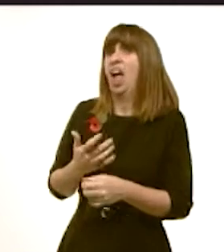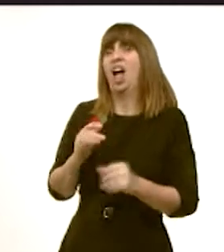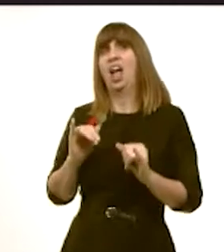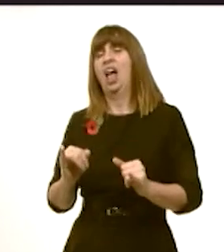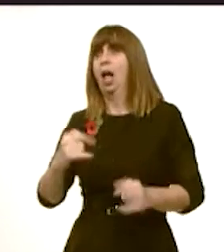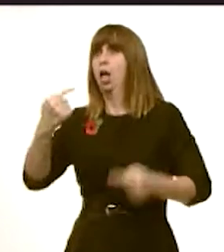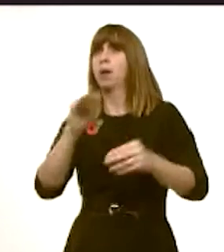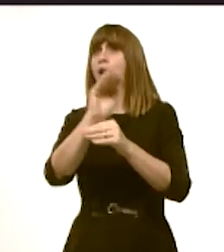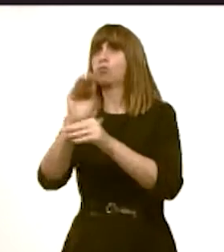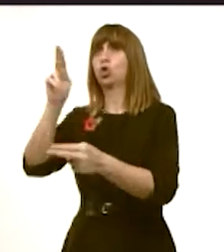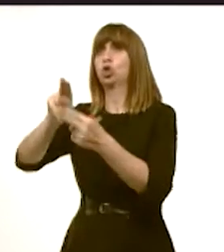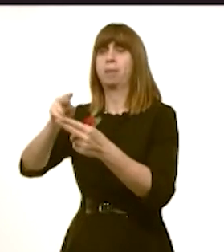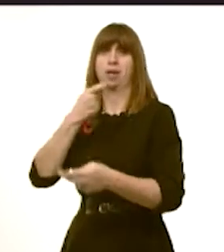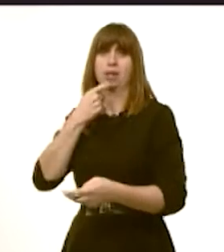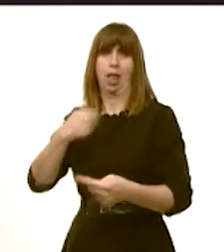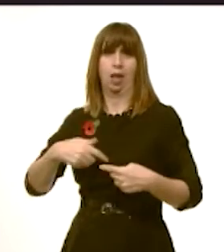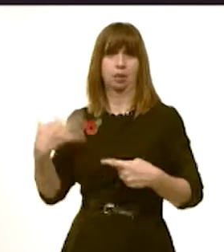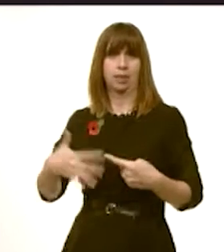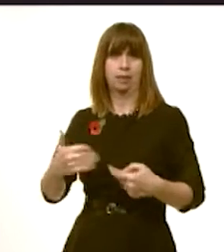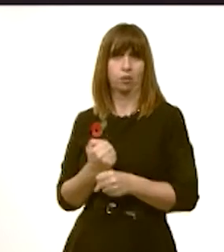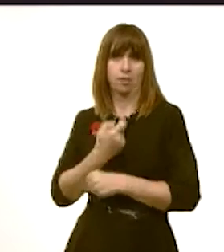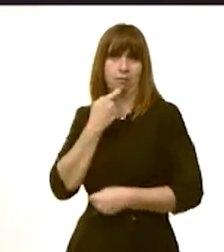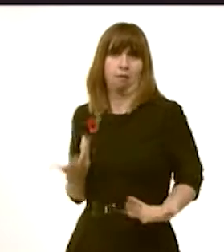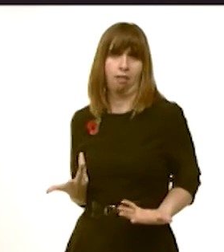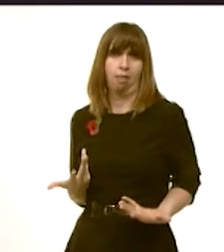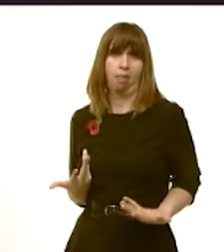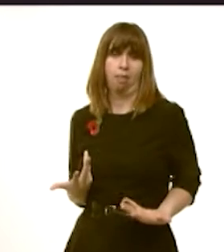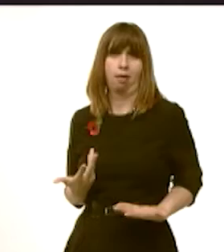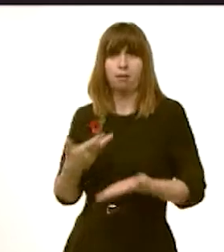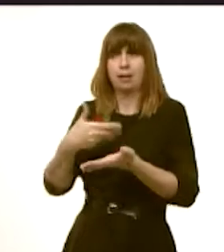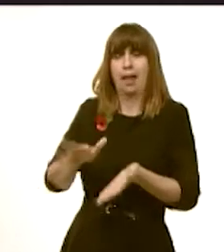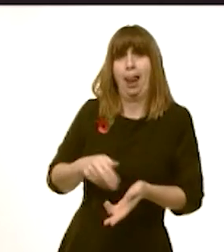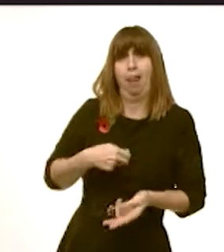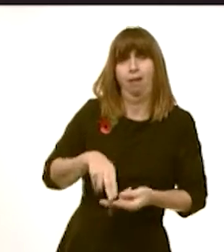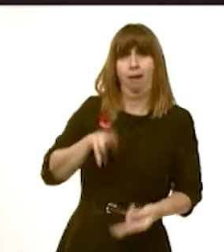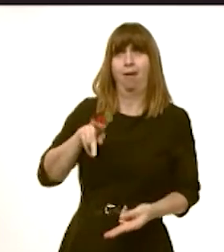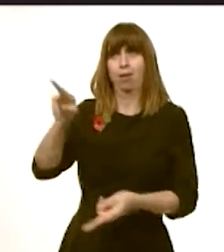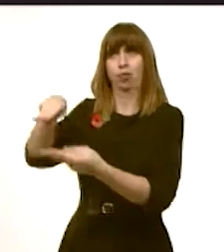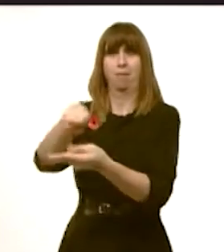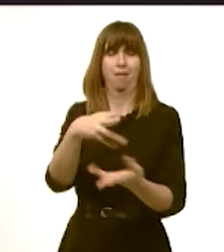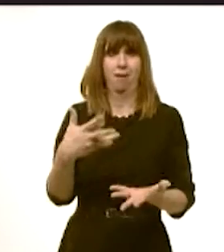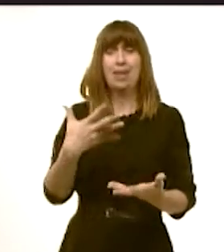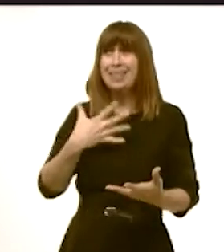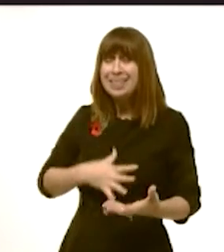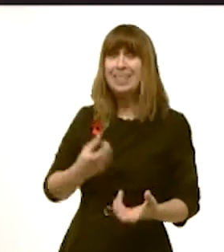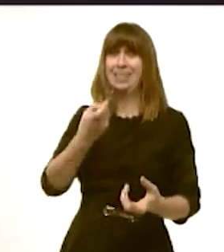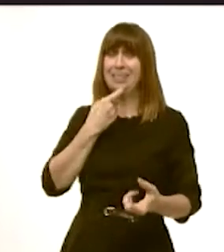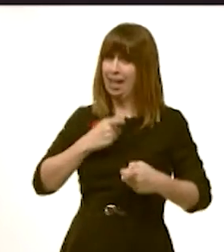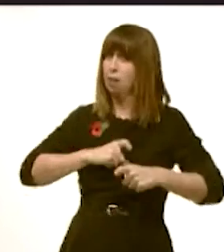Will you raise this with the Prime Minister as a matter of urgency and a priority, to ensure that we actually end up with a steel industry still in Wales and, in fact, even